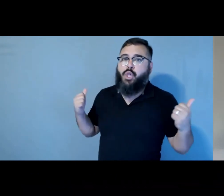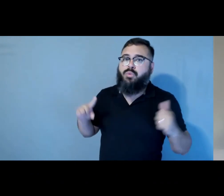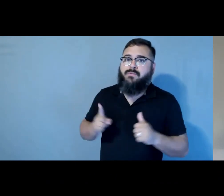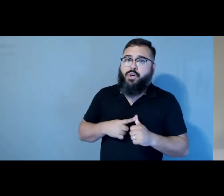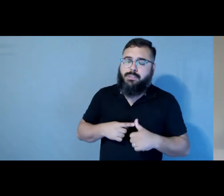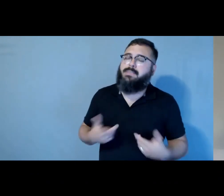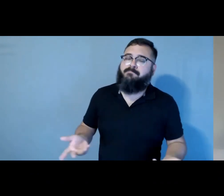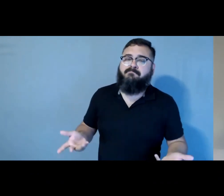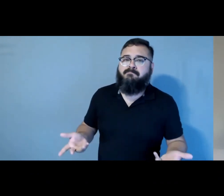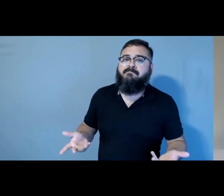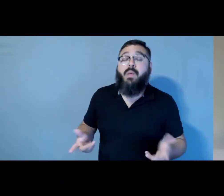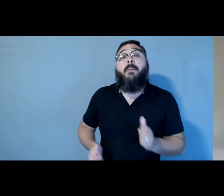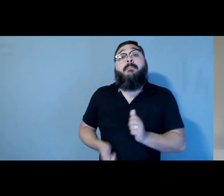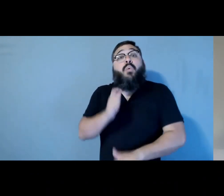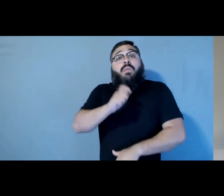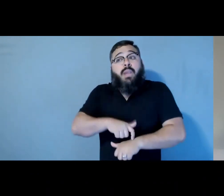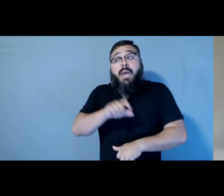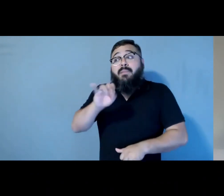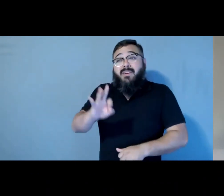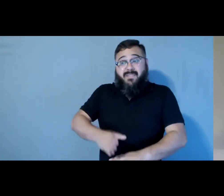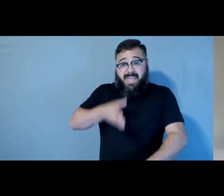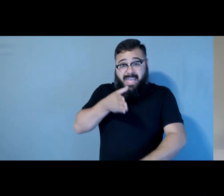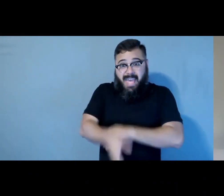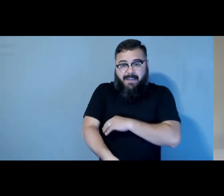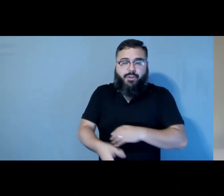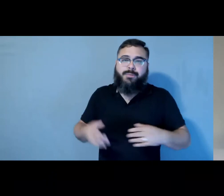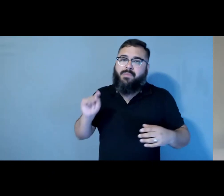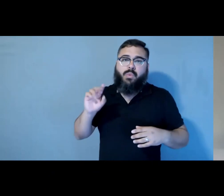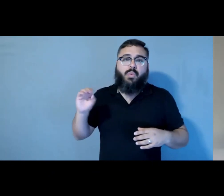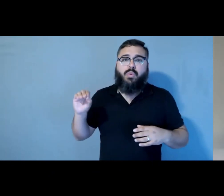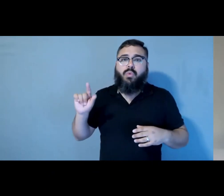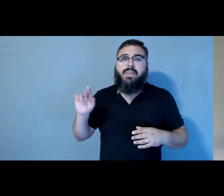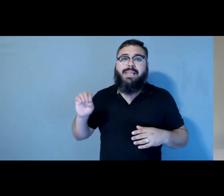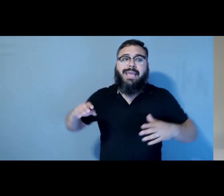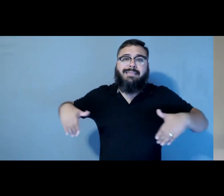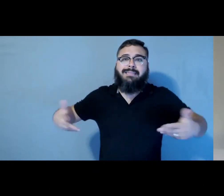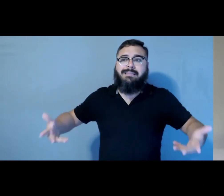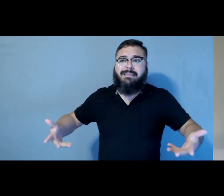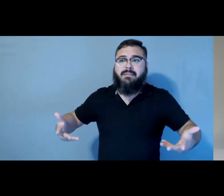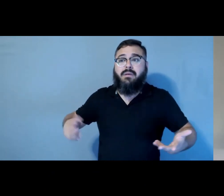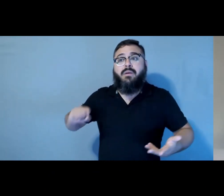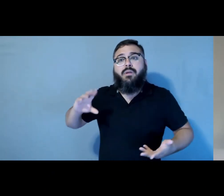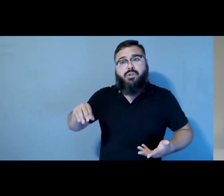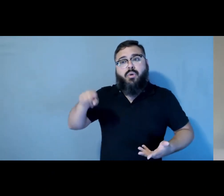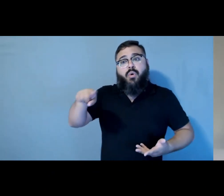And most of the time, if you do it after the fact, it's gonna be too late. So this question and this example of